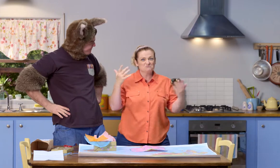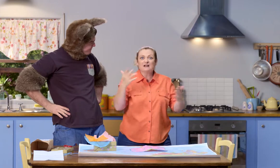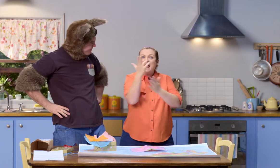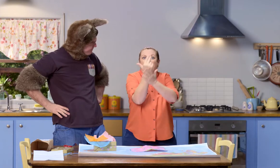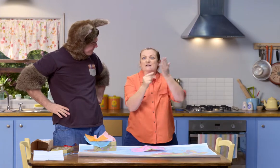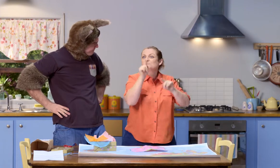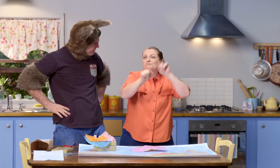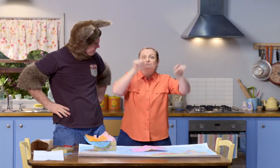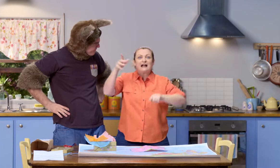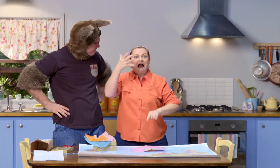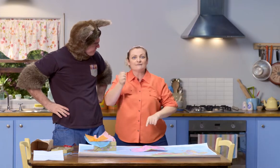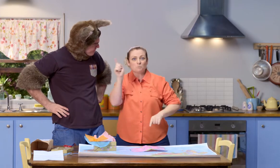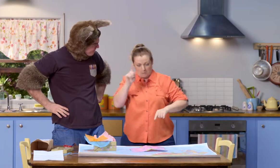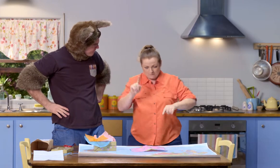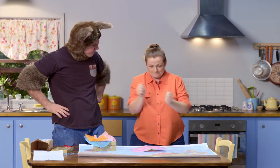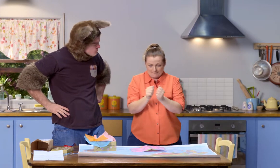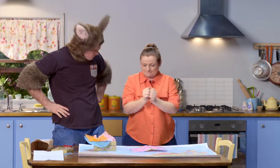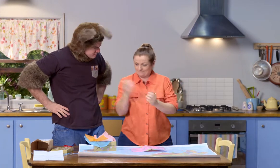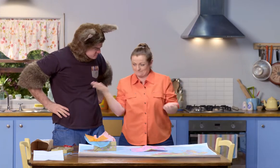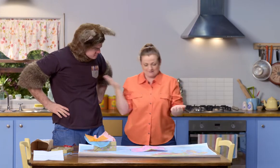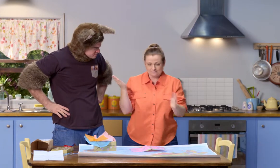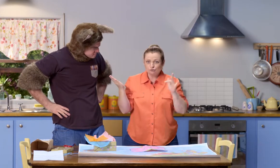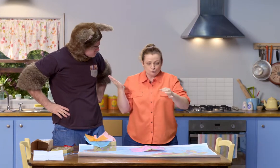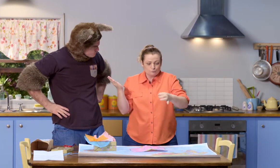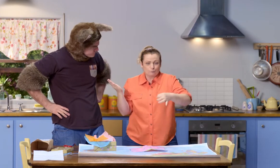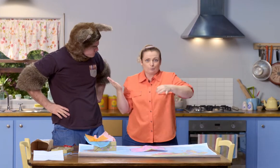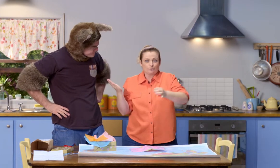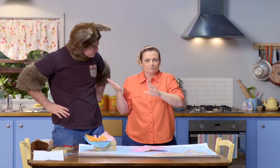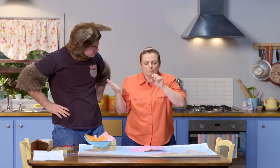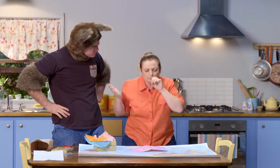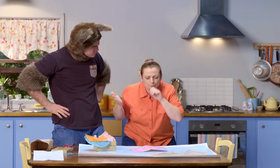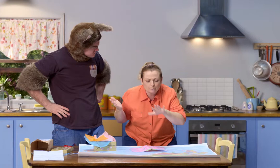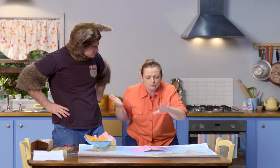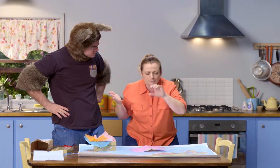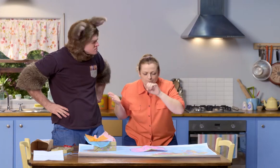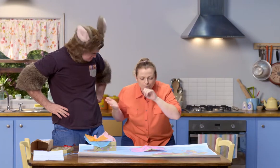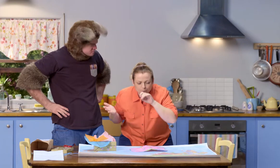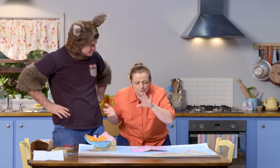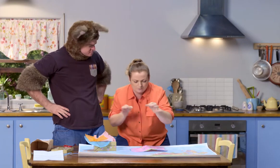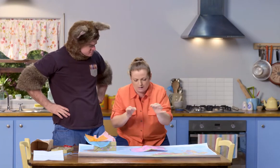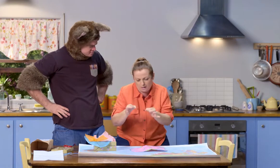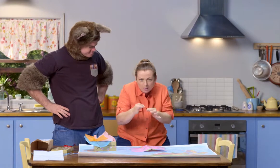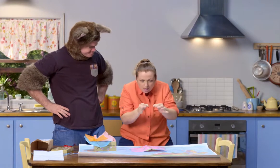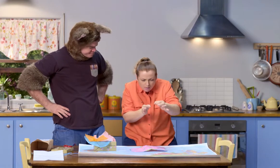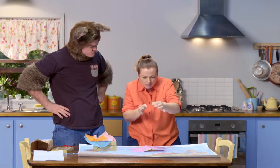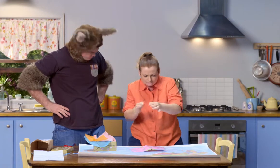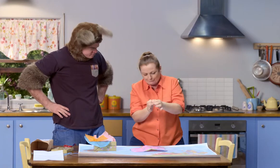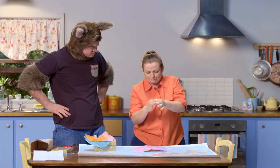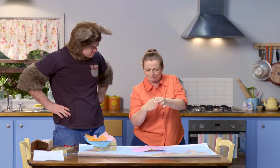Actually, before the artists put the paper down, they will often blow the paint drops to make patterns.